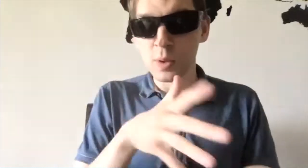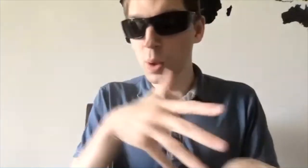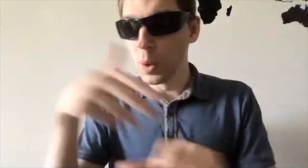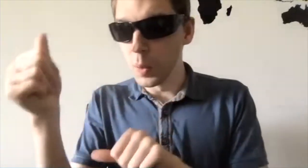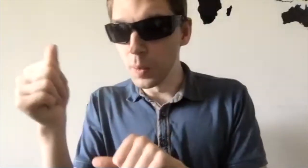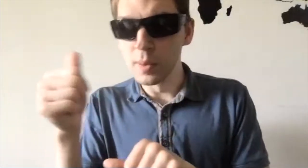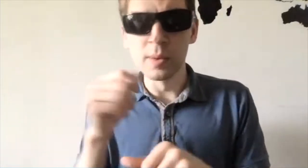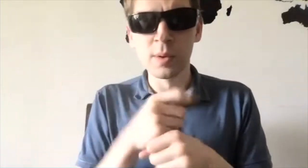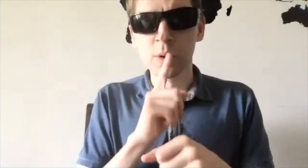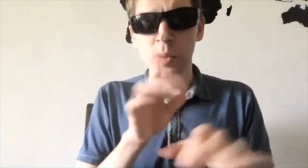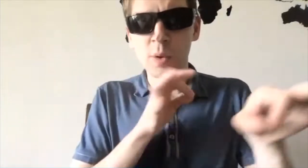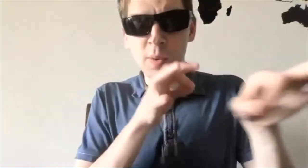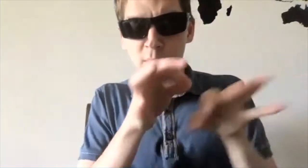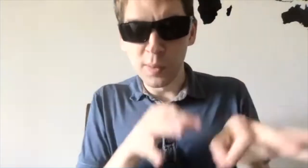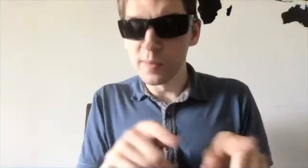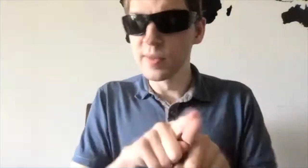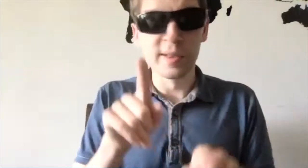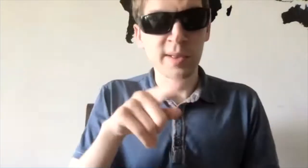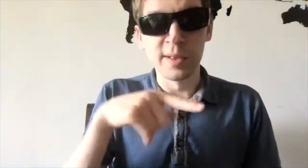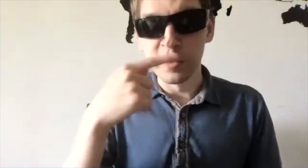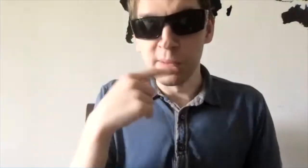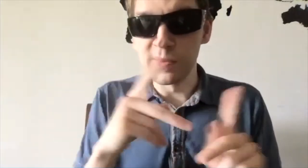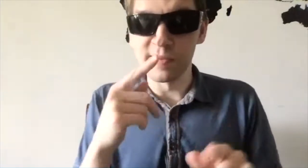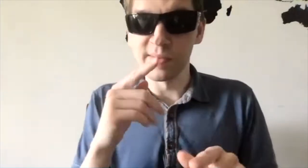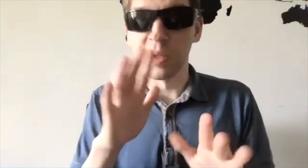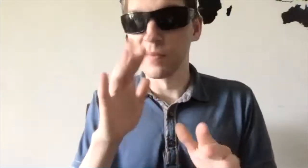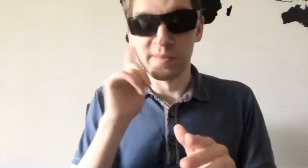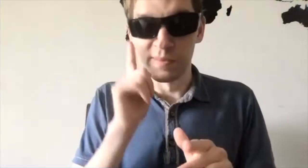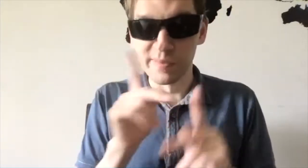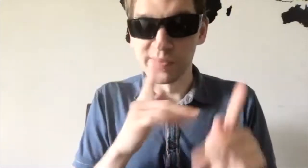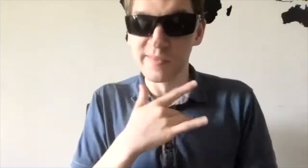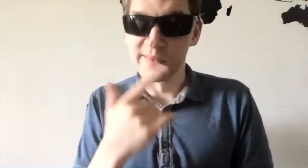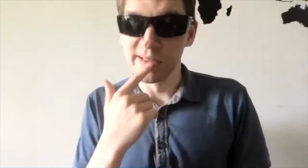Another thing is: if you're leaving make sure you let us know